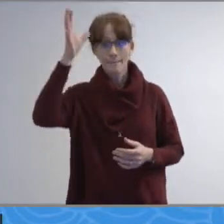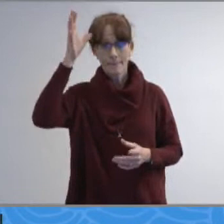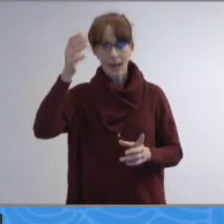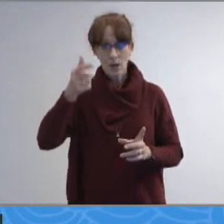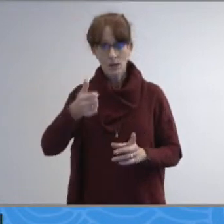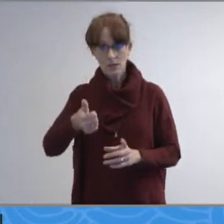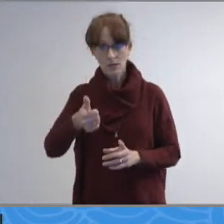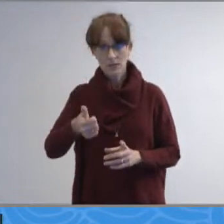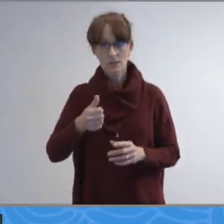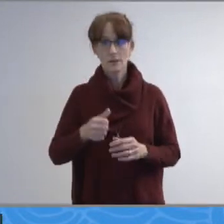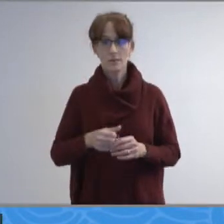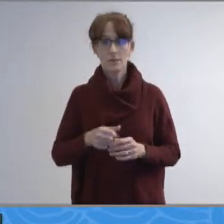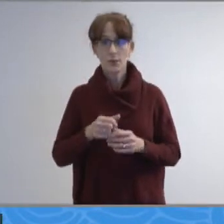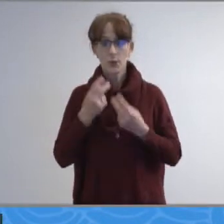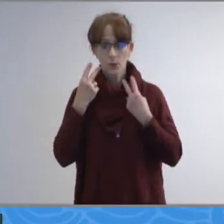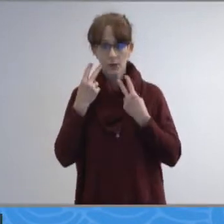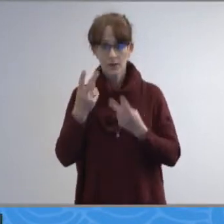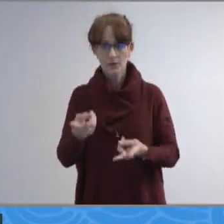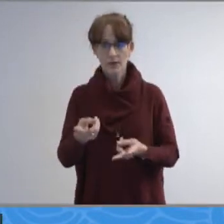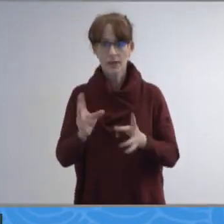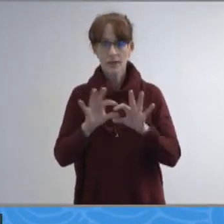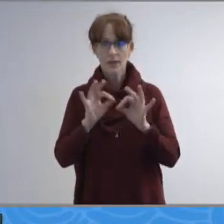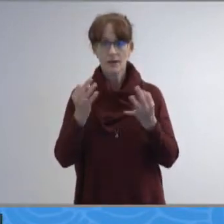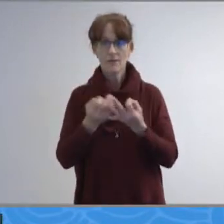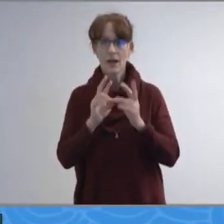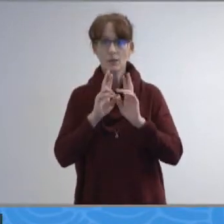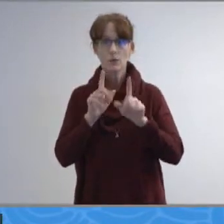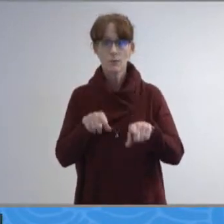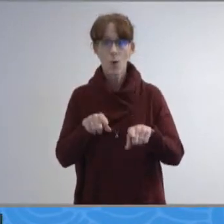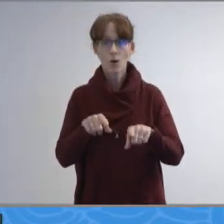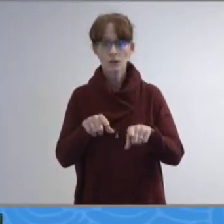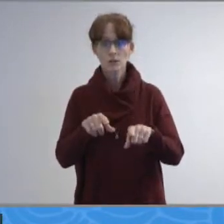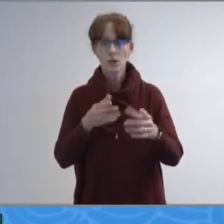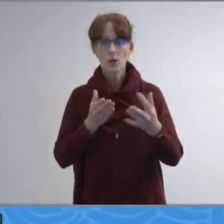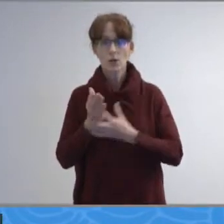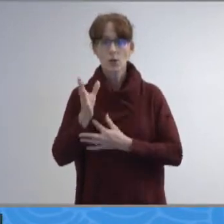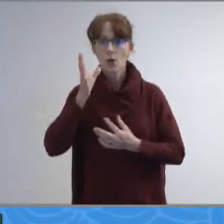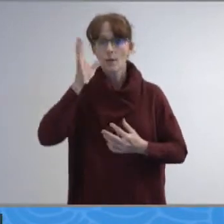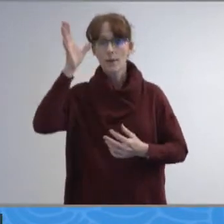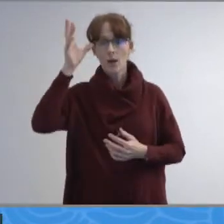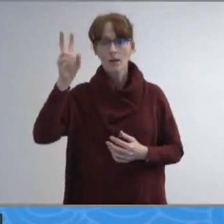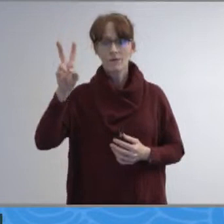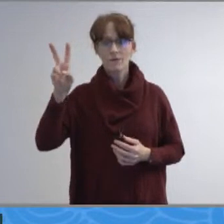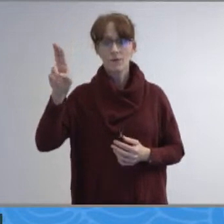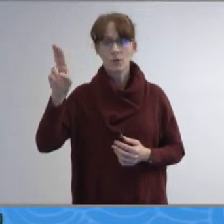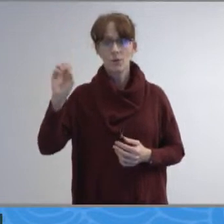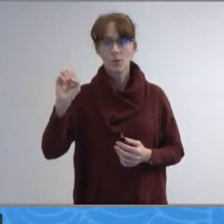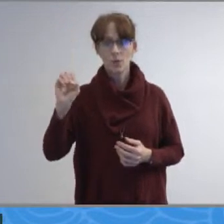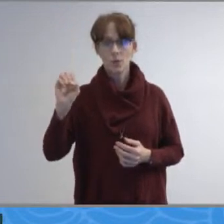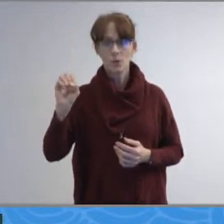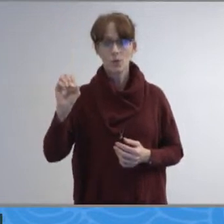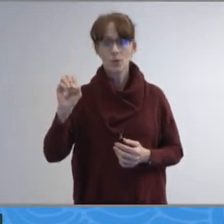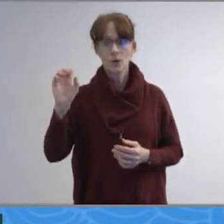can view your child's family report through Parent View. If you go in and look at,